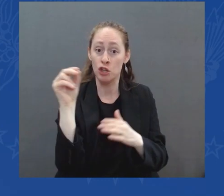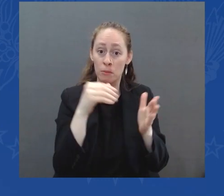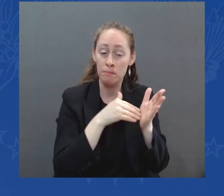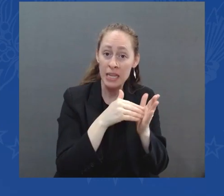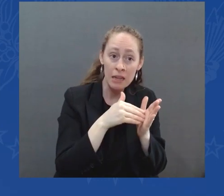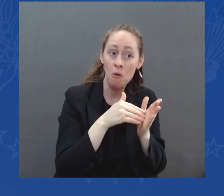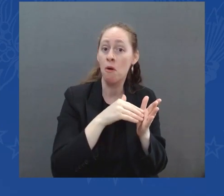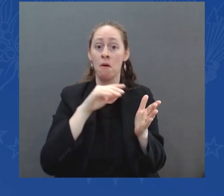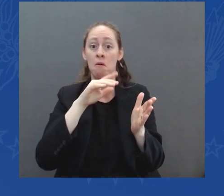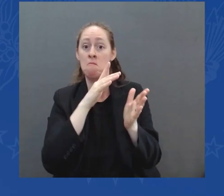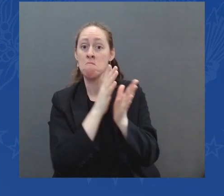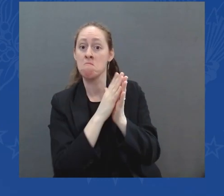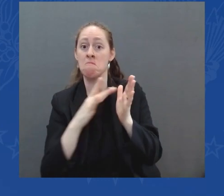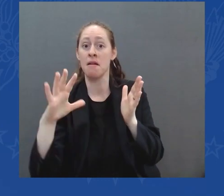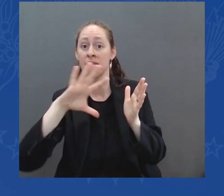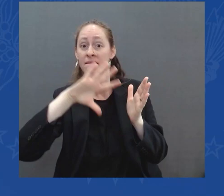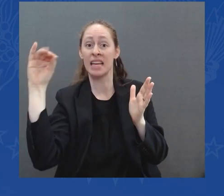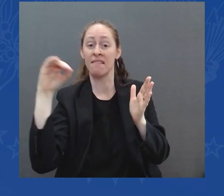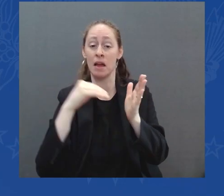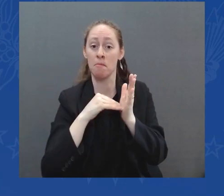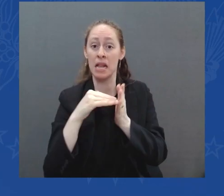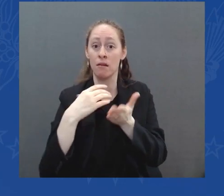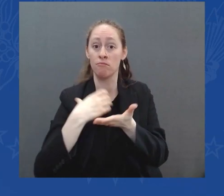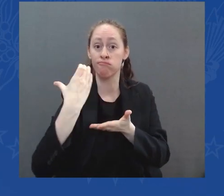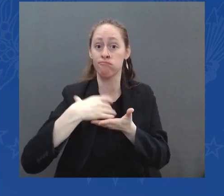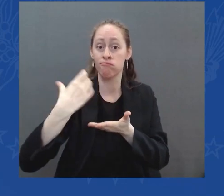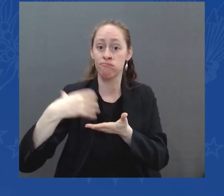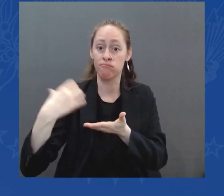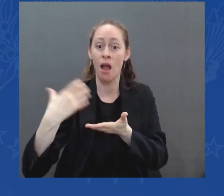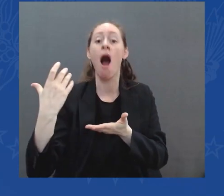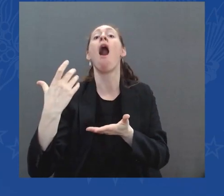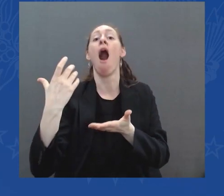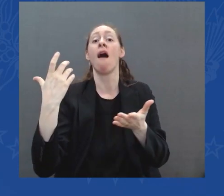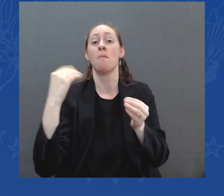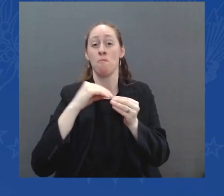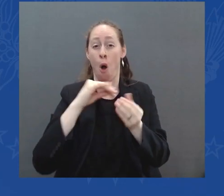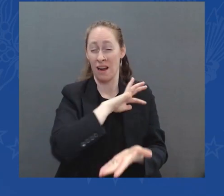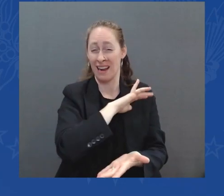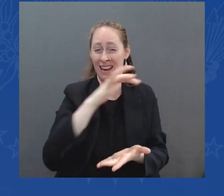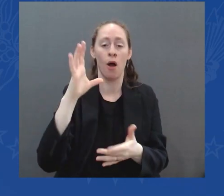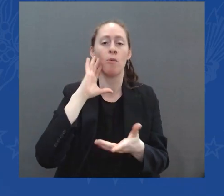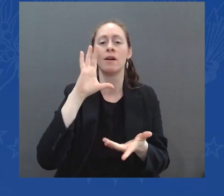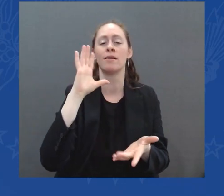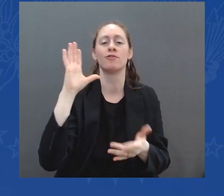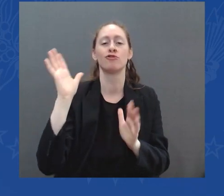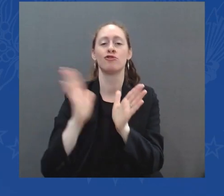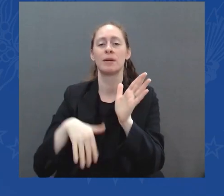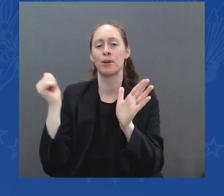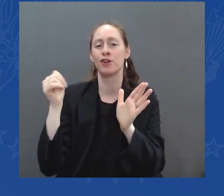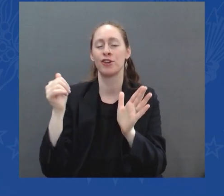Thank you all very much. I appreciate it. Thank you. The Press: Mr. President, have you seen any sign -- The Press: Mr. President, is buying oil -- Mr. President, is buying oil from Venezuela out of the table?